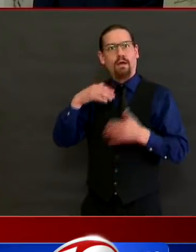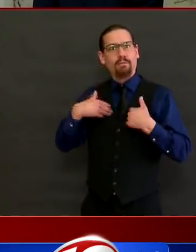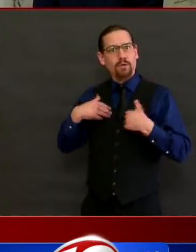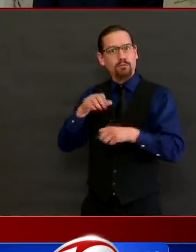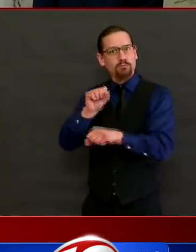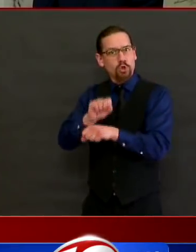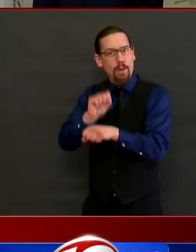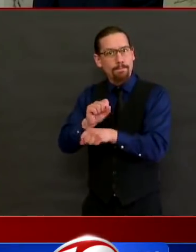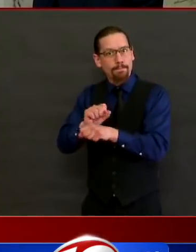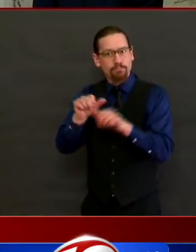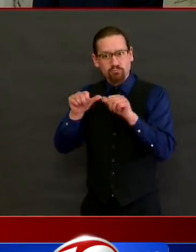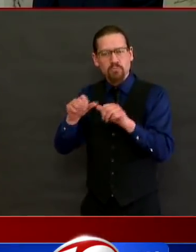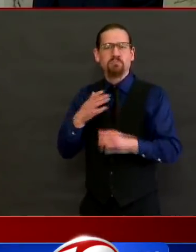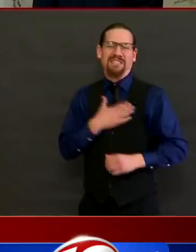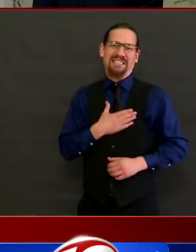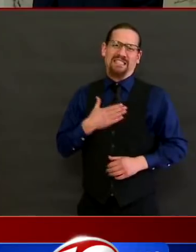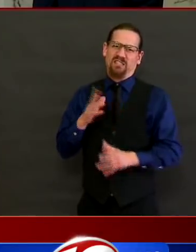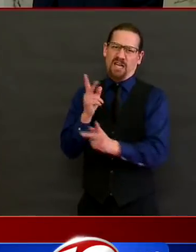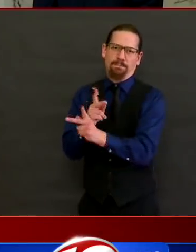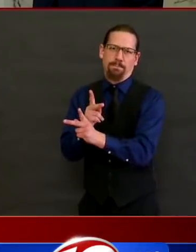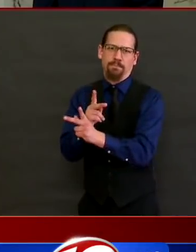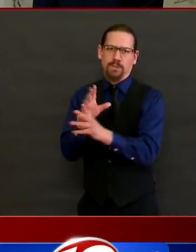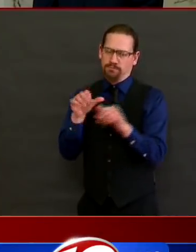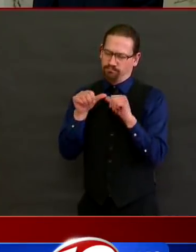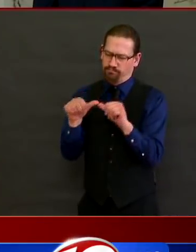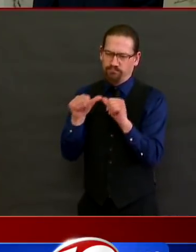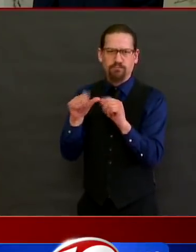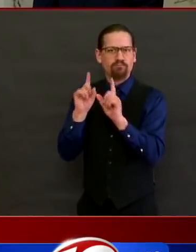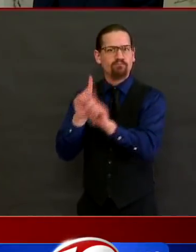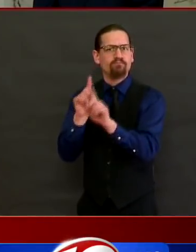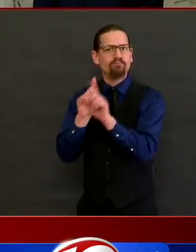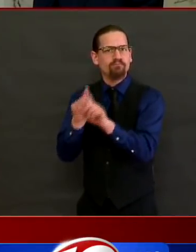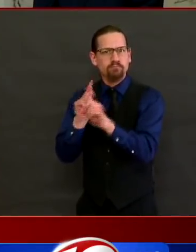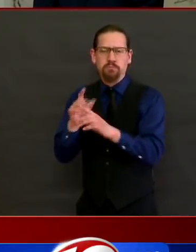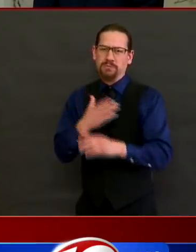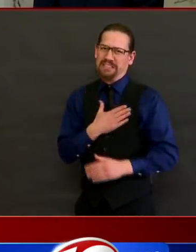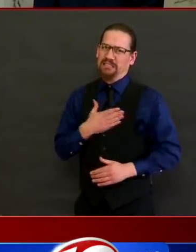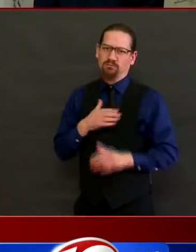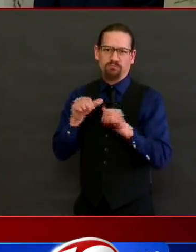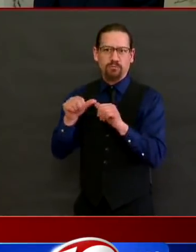WORK. I AM NOT SAYING IT IS EASY. I KNOW YOU ARE NERVOUS.